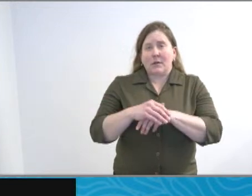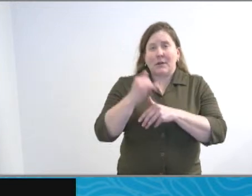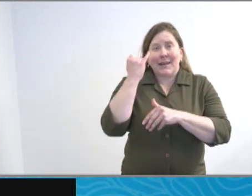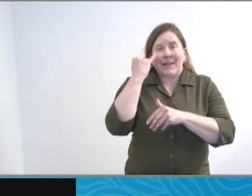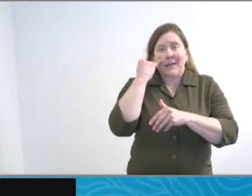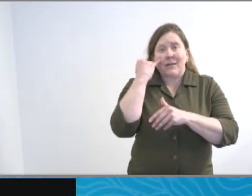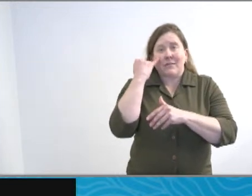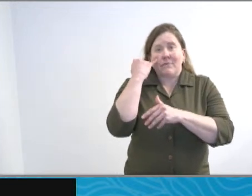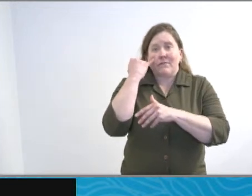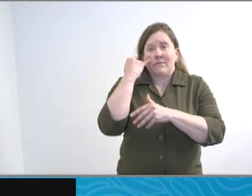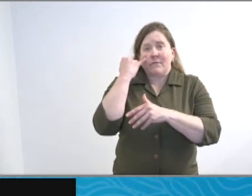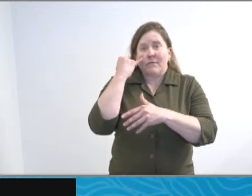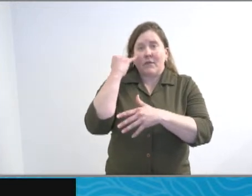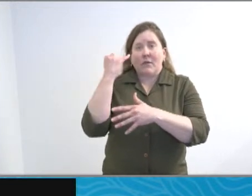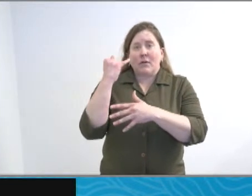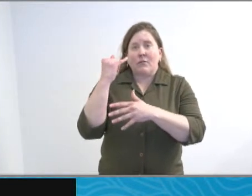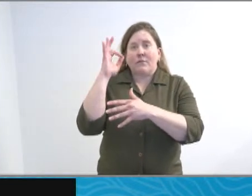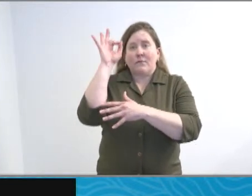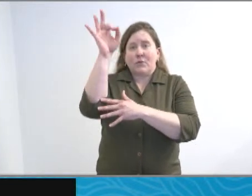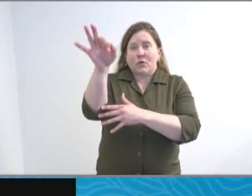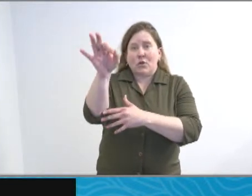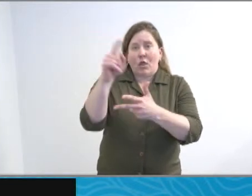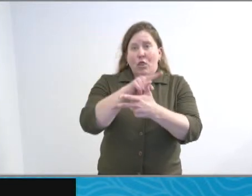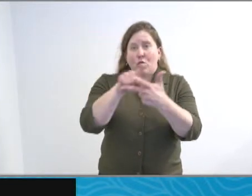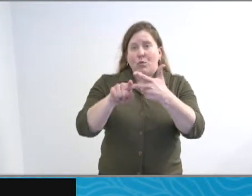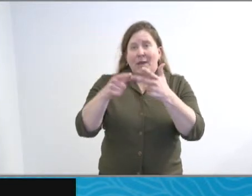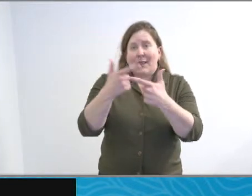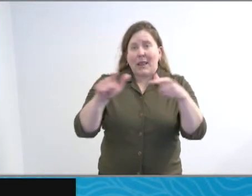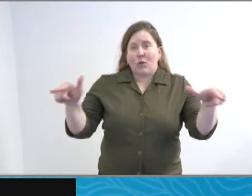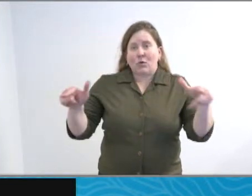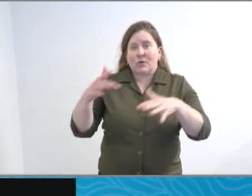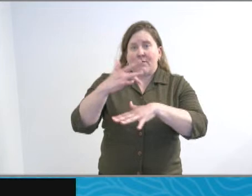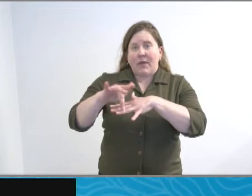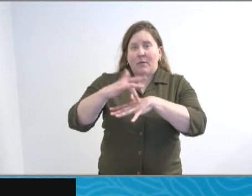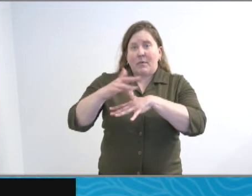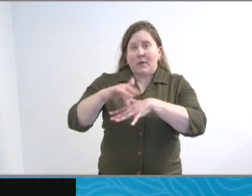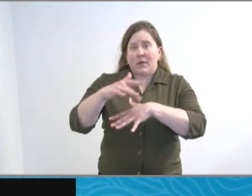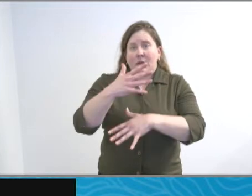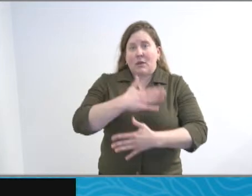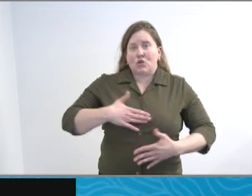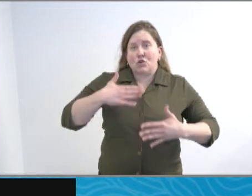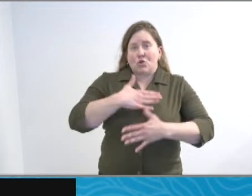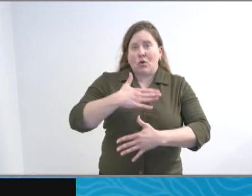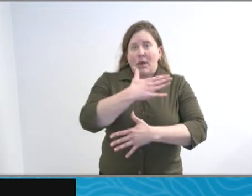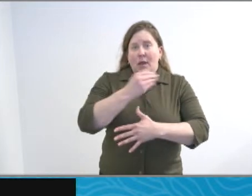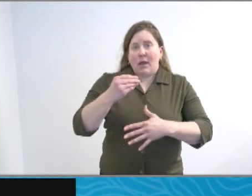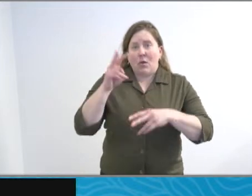it's recorded in all three languages, so you're able to enjoy and watch at your leisure.